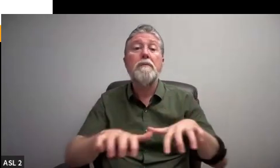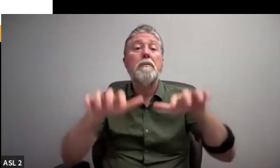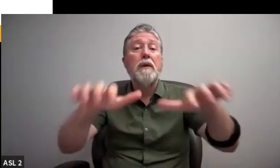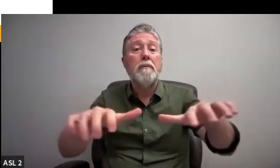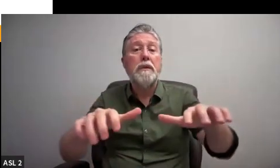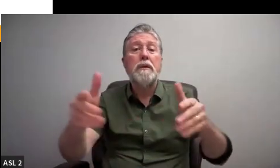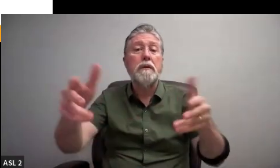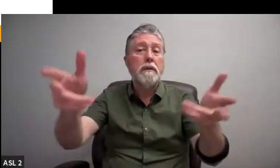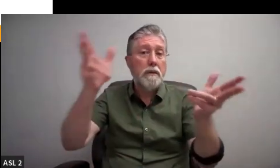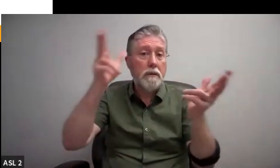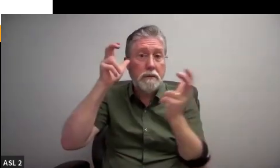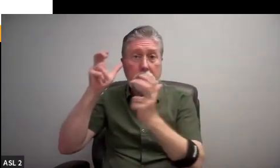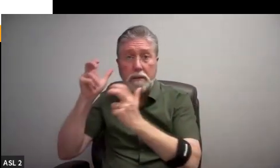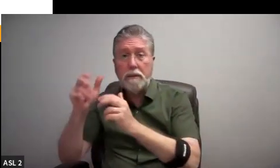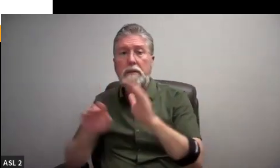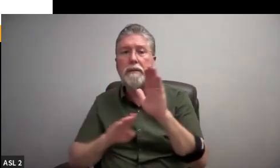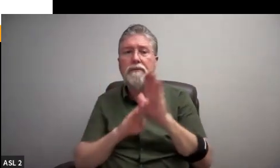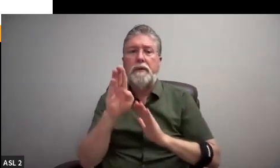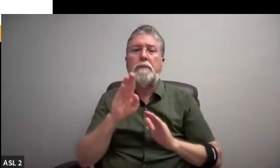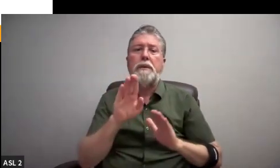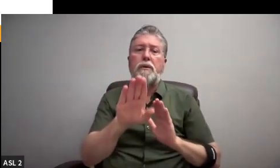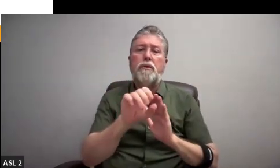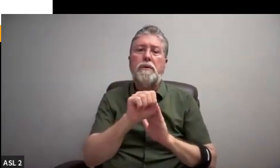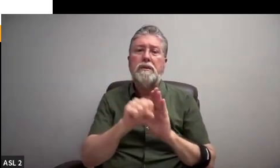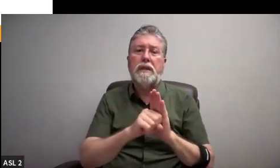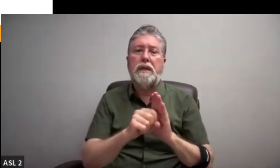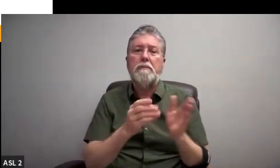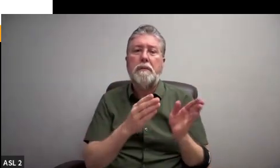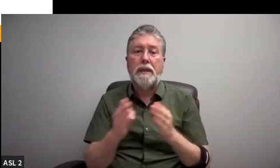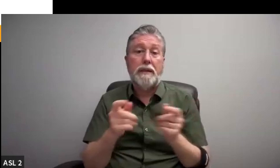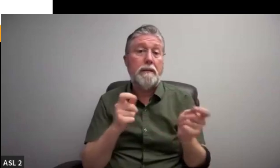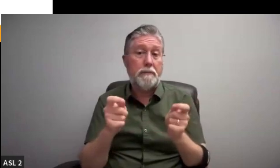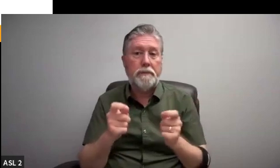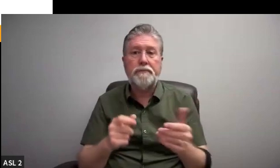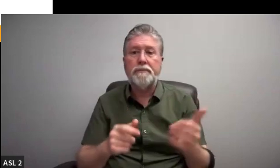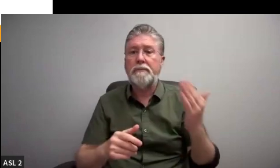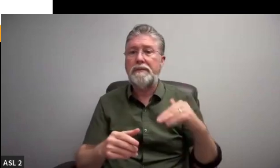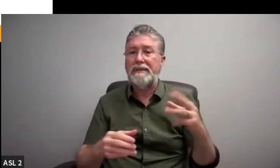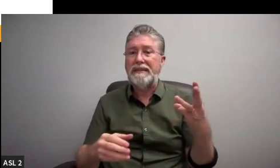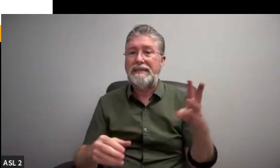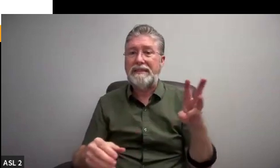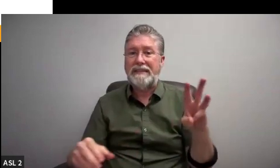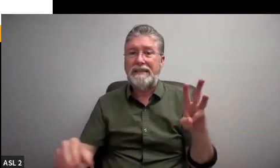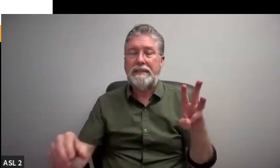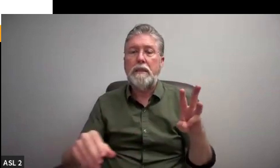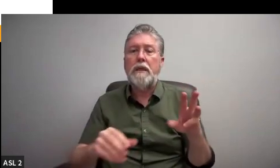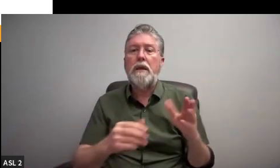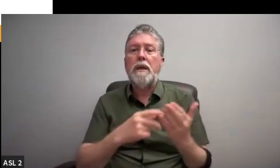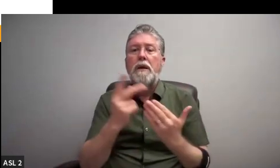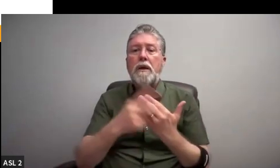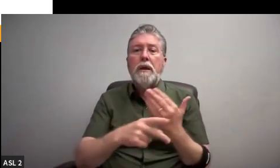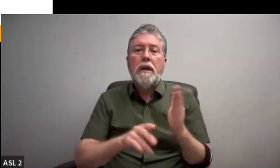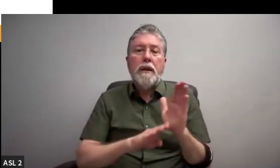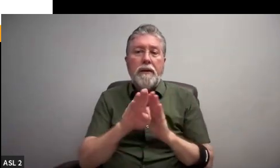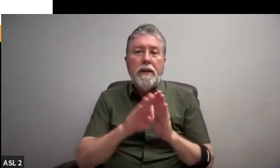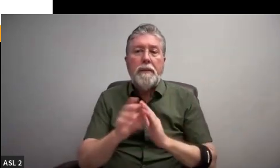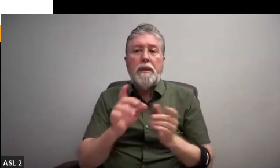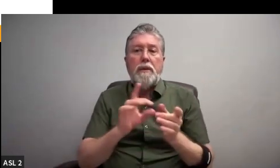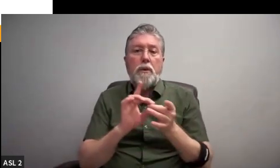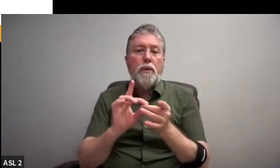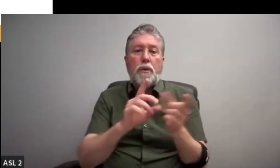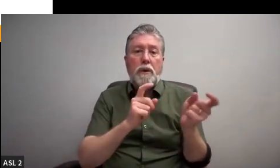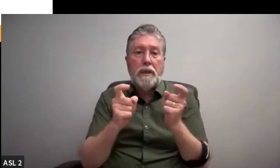plan. Number 16 on the slide: program development and coordination activities. Older Americans